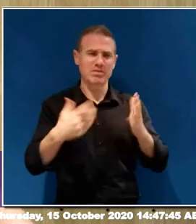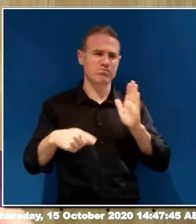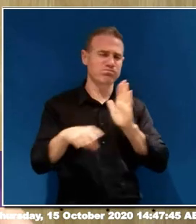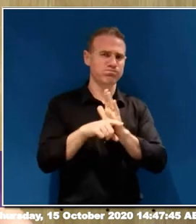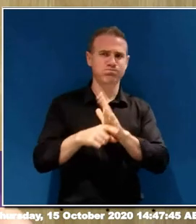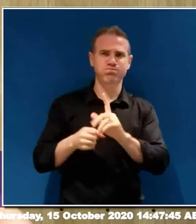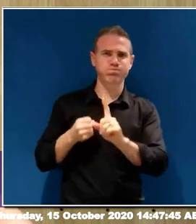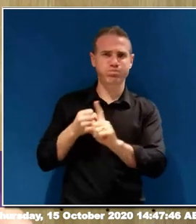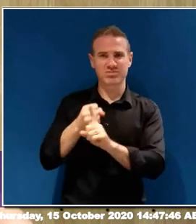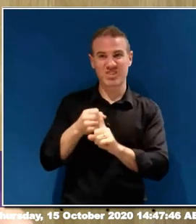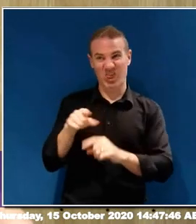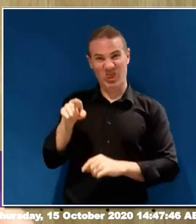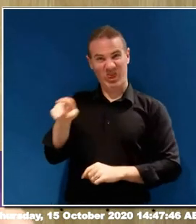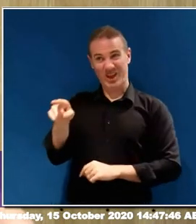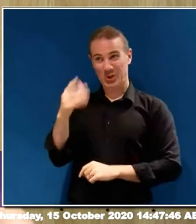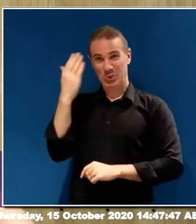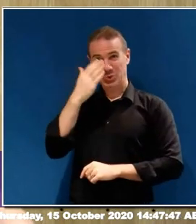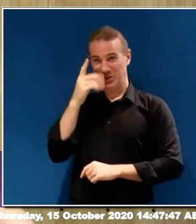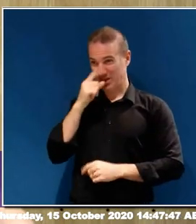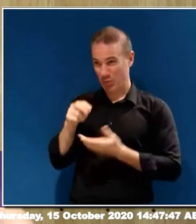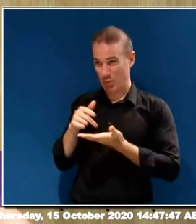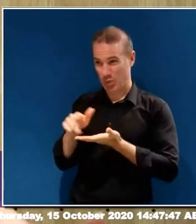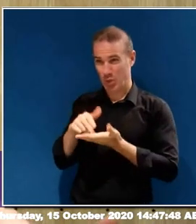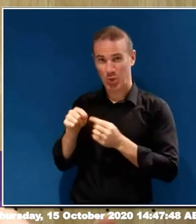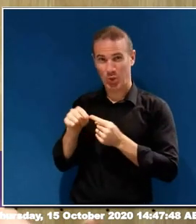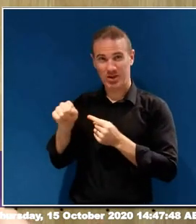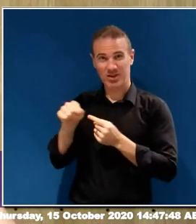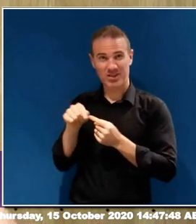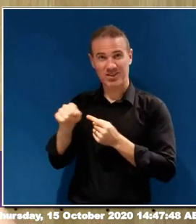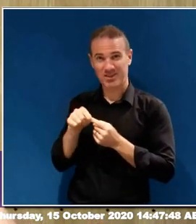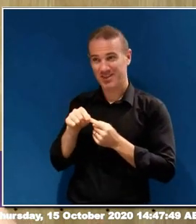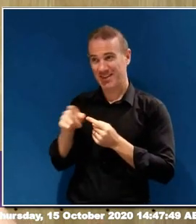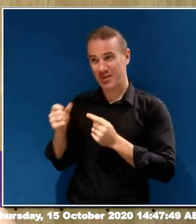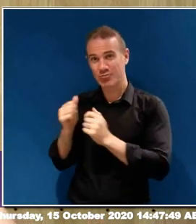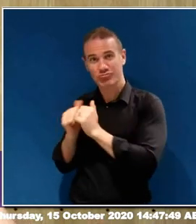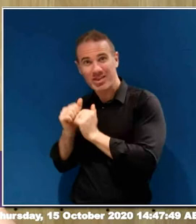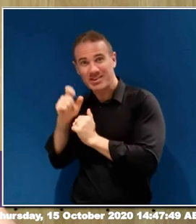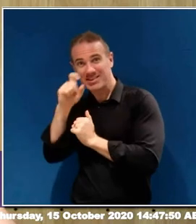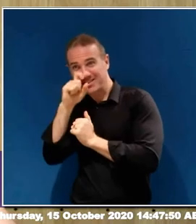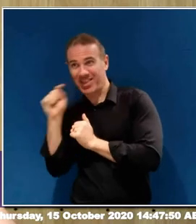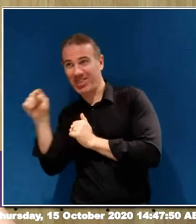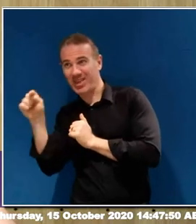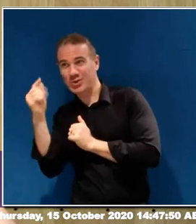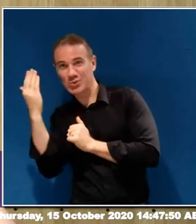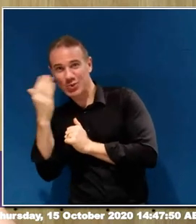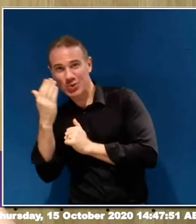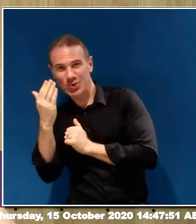that school, the father didn't have transport, it was, you know, too much.